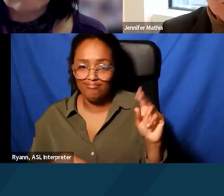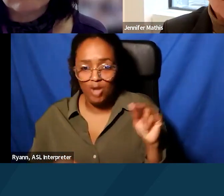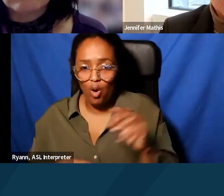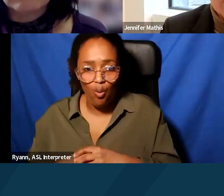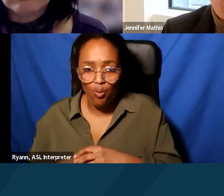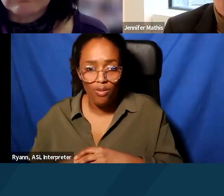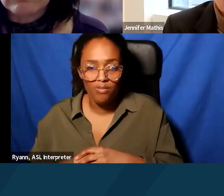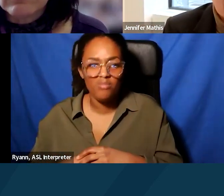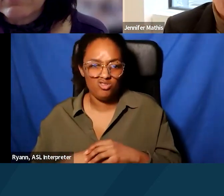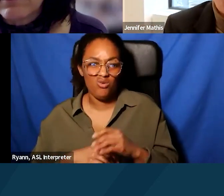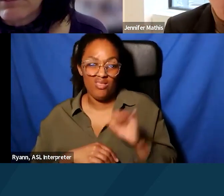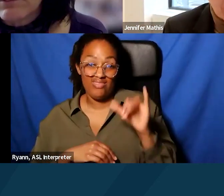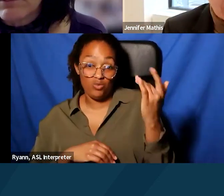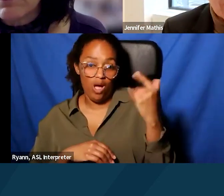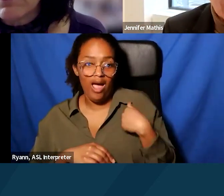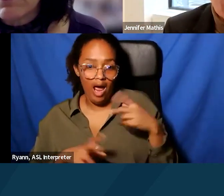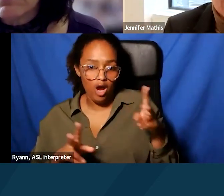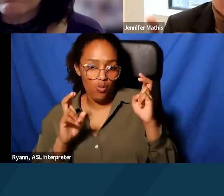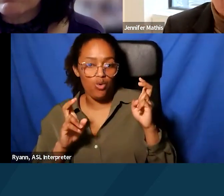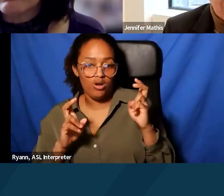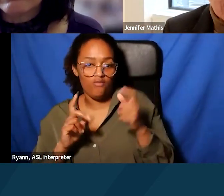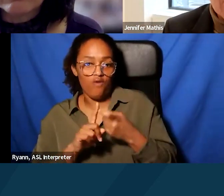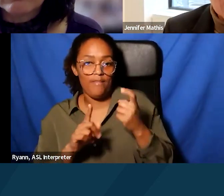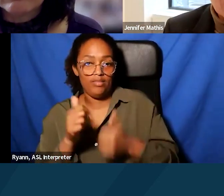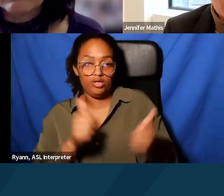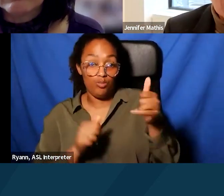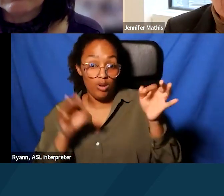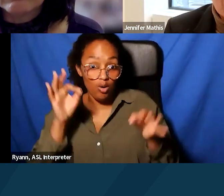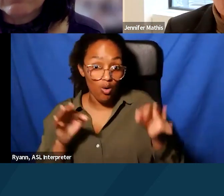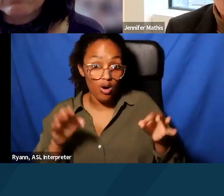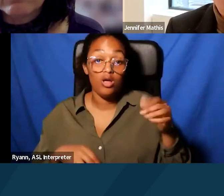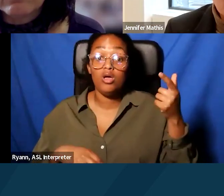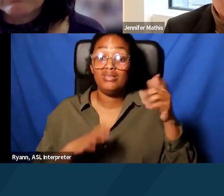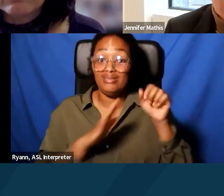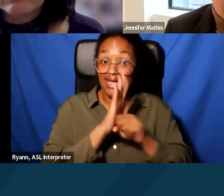Georgia tried to make the same argument and say well, Medicaid is really about institutional